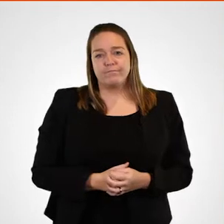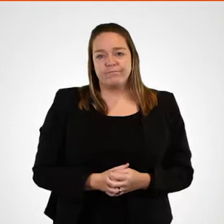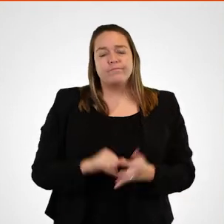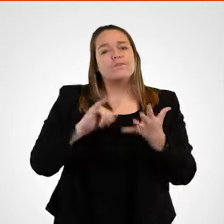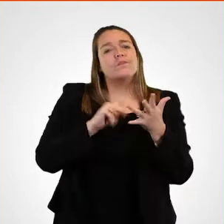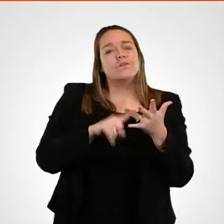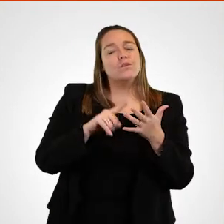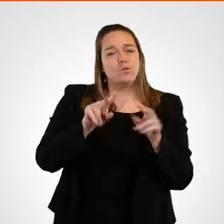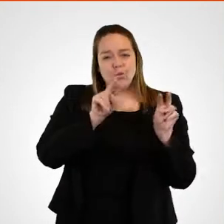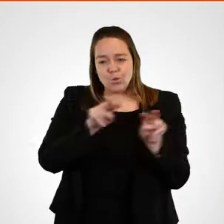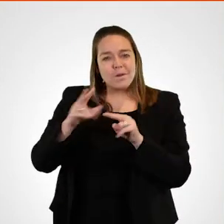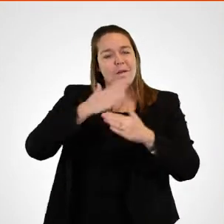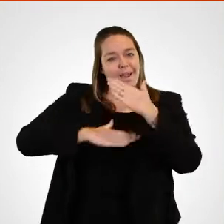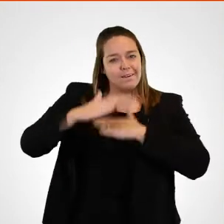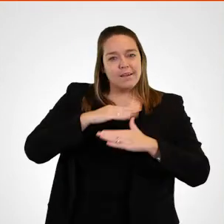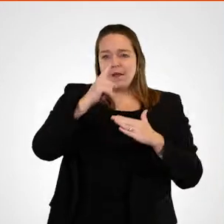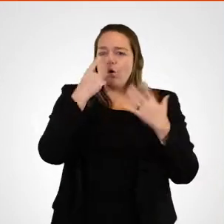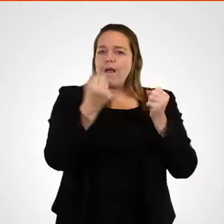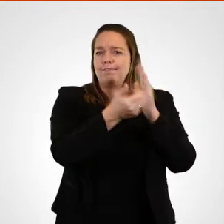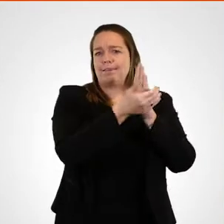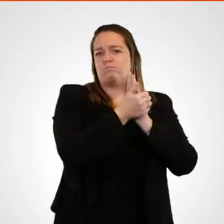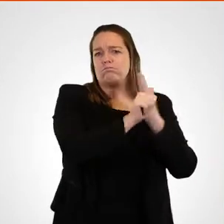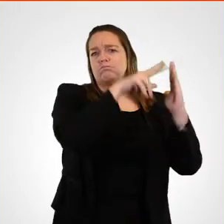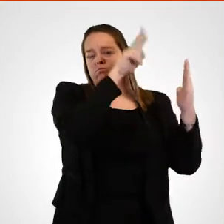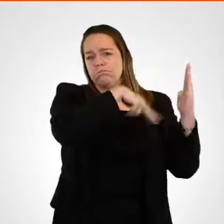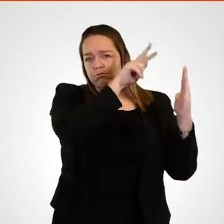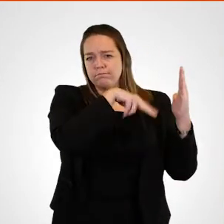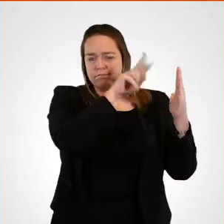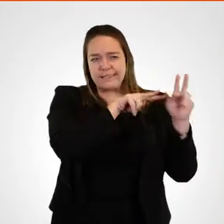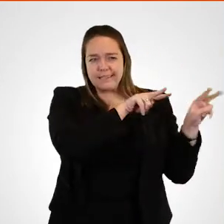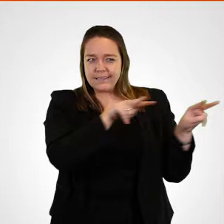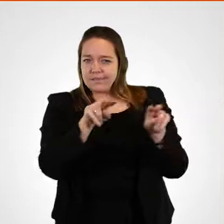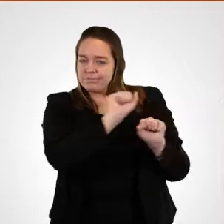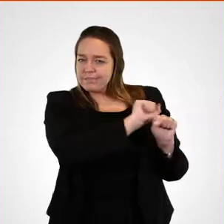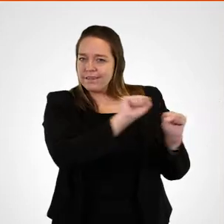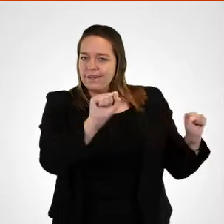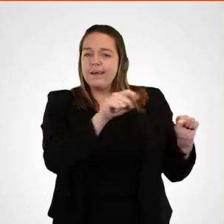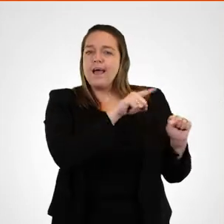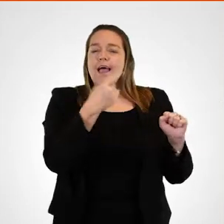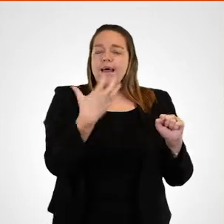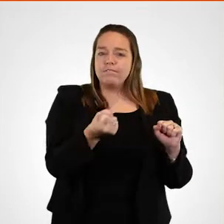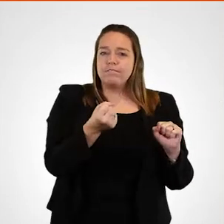So when we look at the behaviours of skilled readers, we see that they have effective behaviours